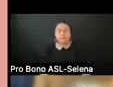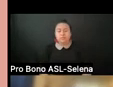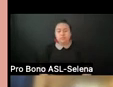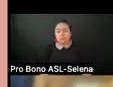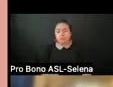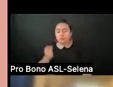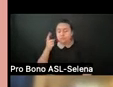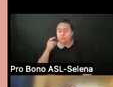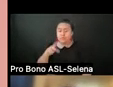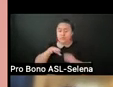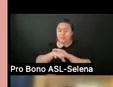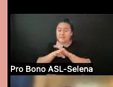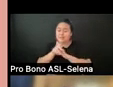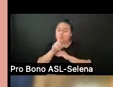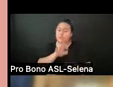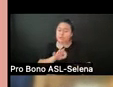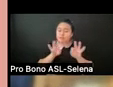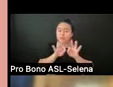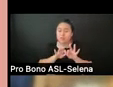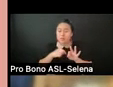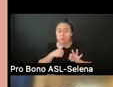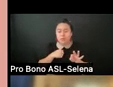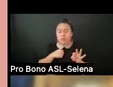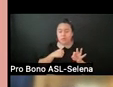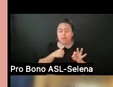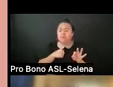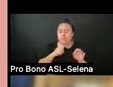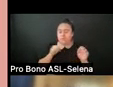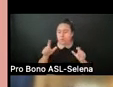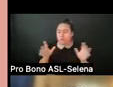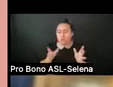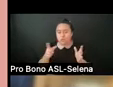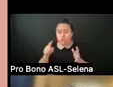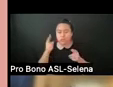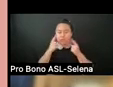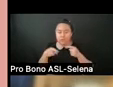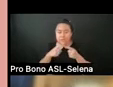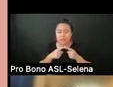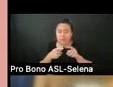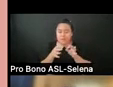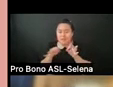I do -- we all encourage you to think about captioning as a creative process that can actually